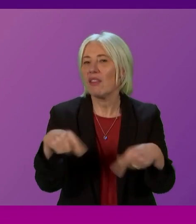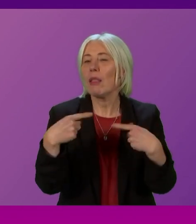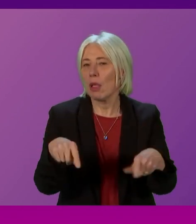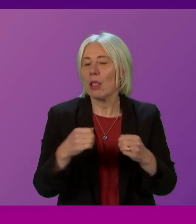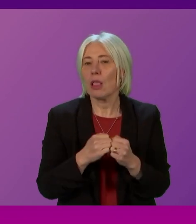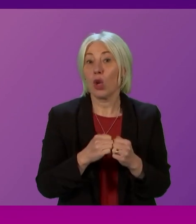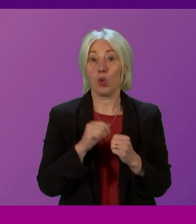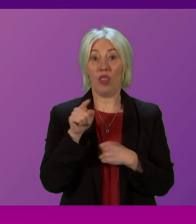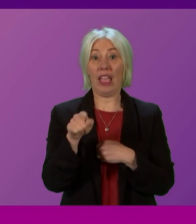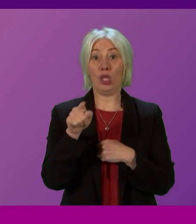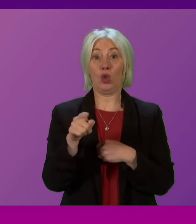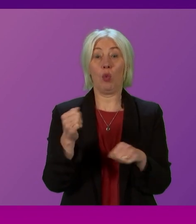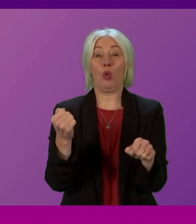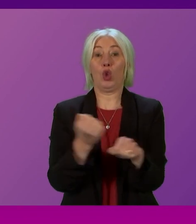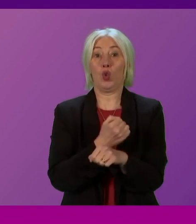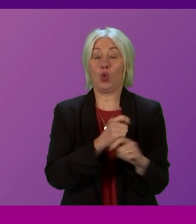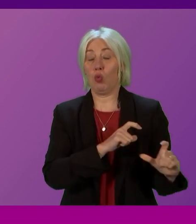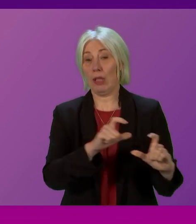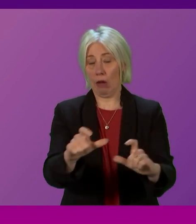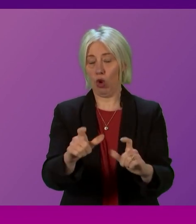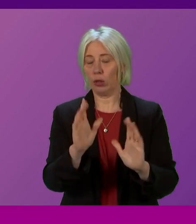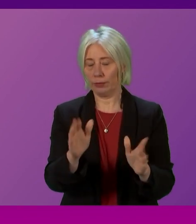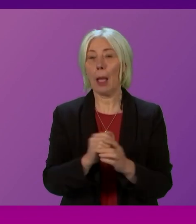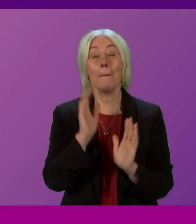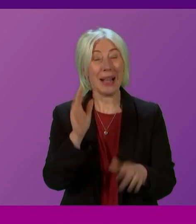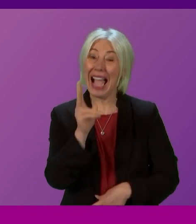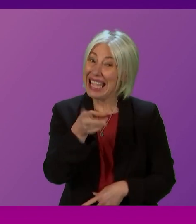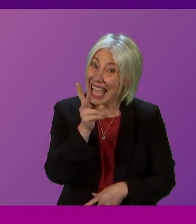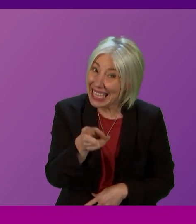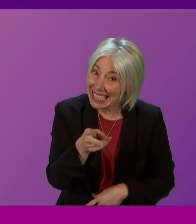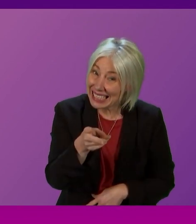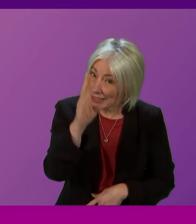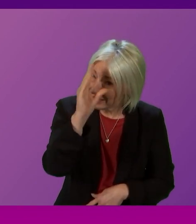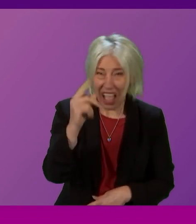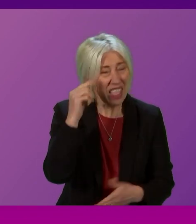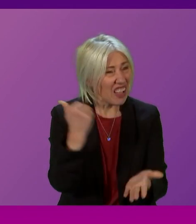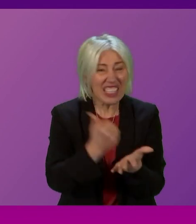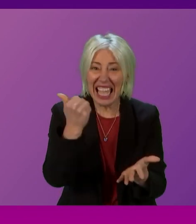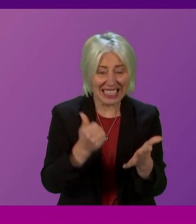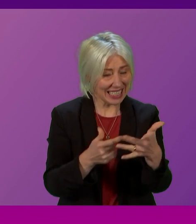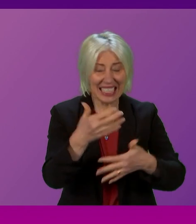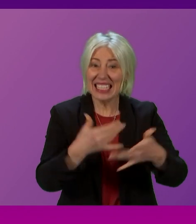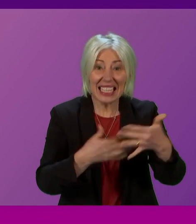That is exactly what we will continue to do. I will say this yet again, because I think that it is a fantastic statistic: the reality